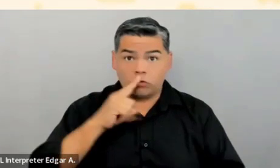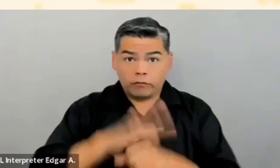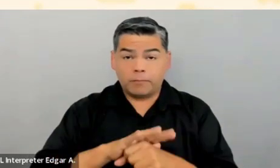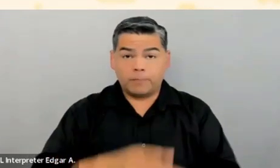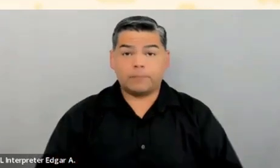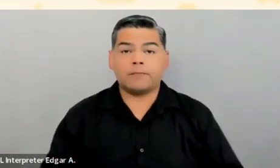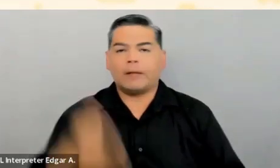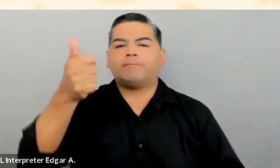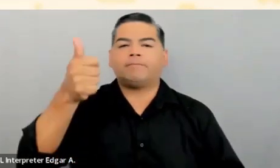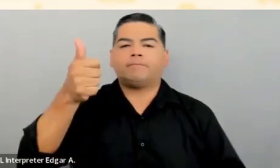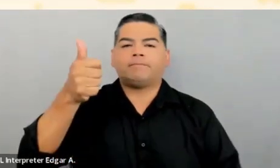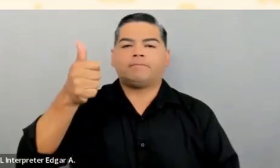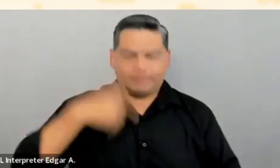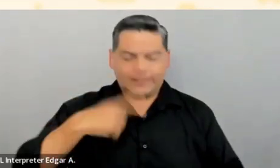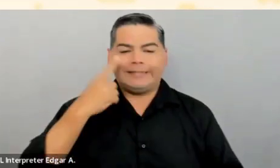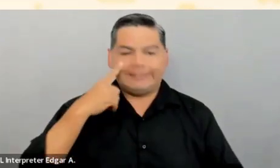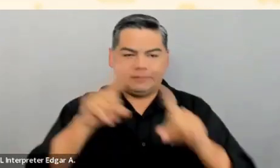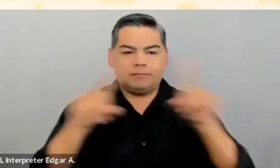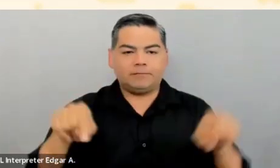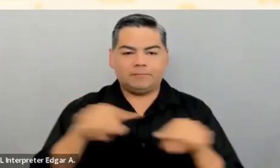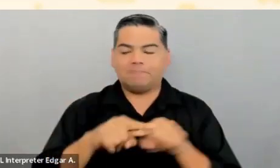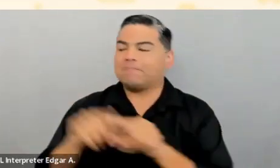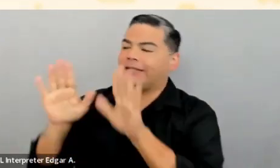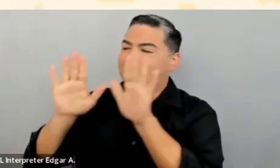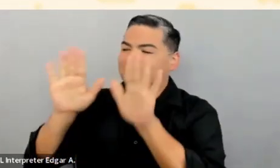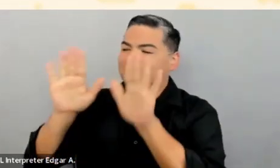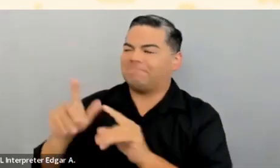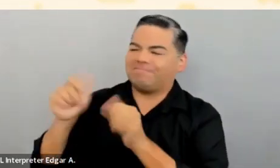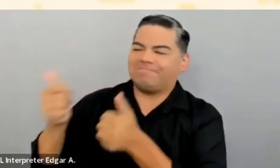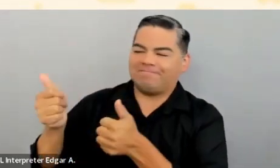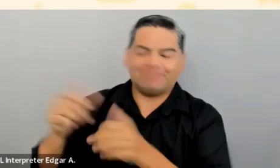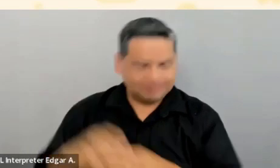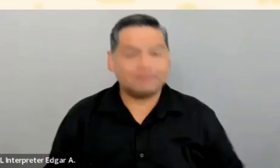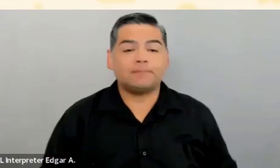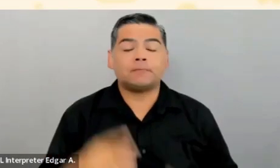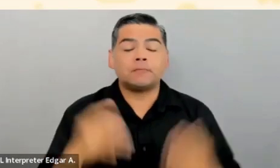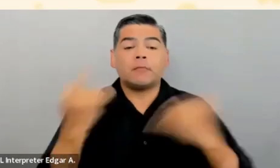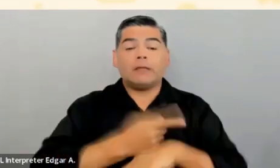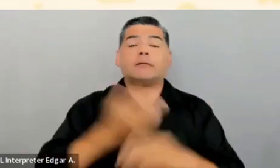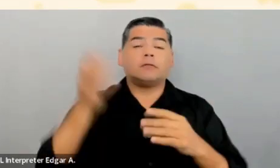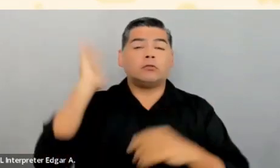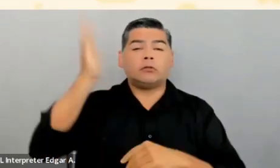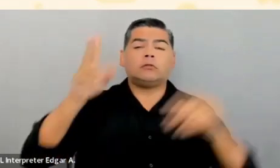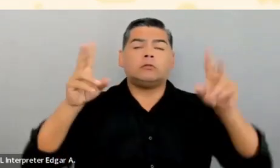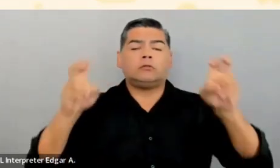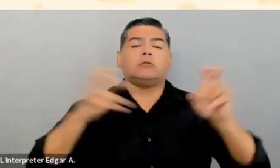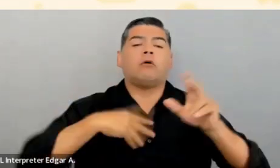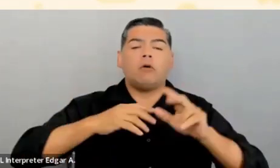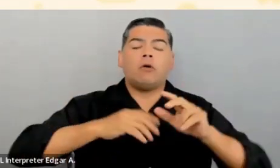I can see your screen. Excellent. So today's talk is Building an Accessible Theme for Accessible First Sites.